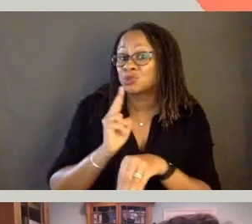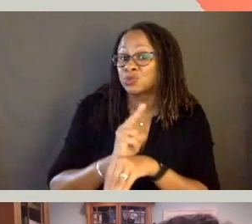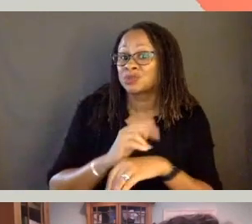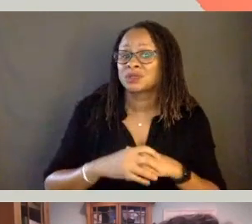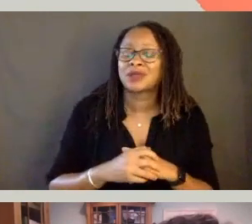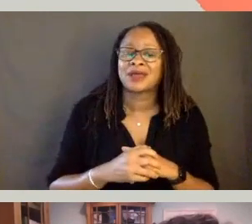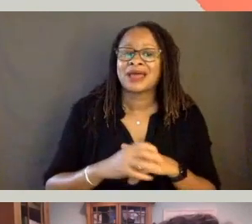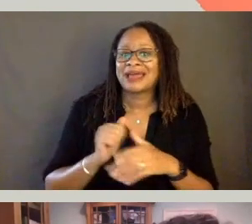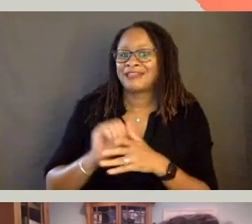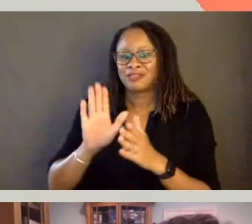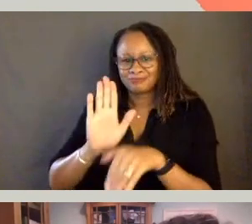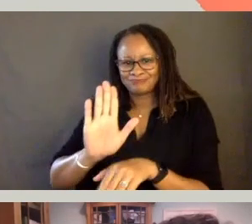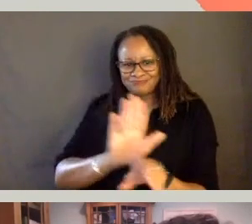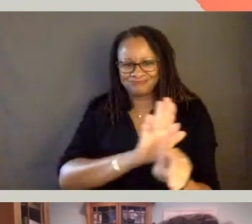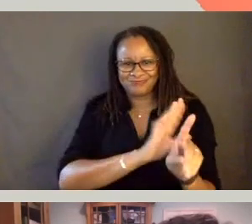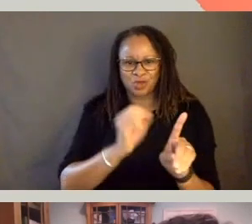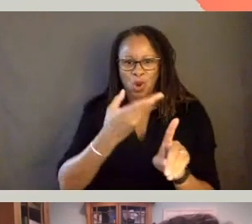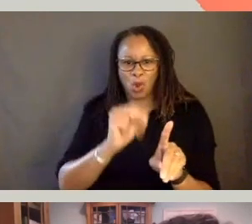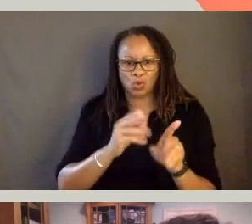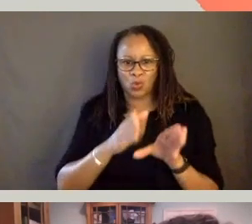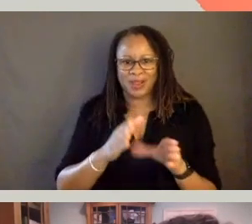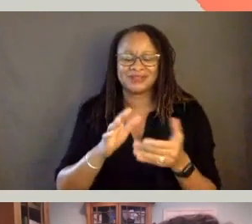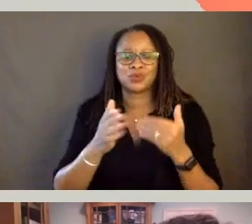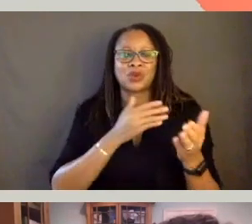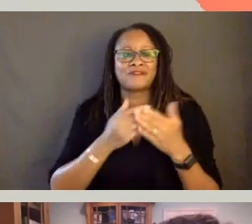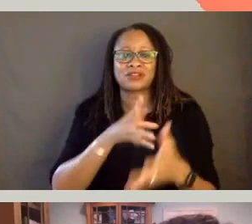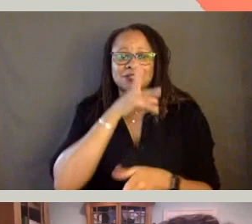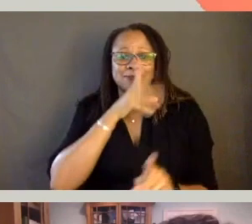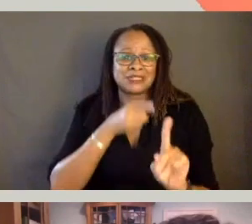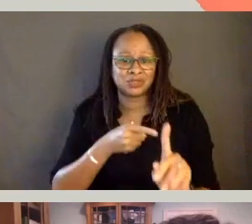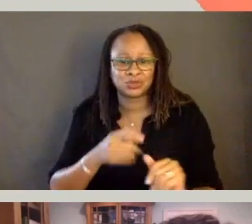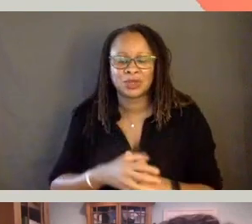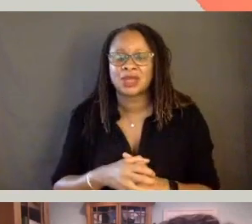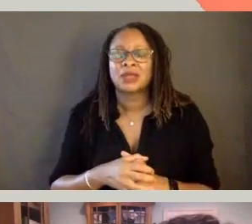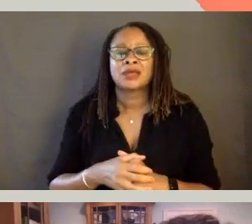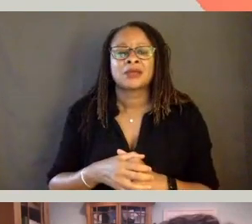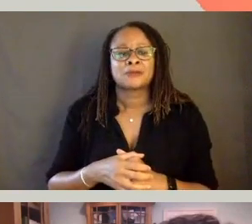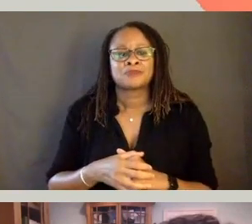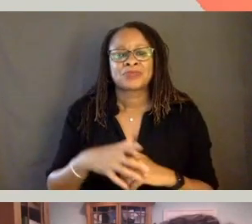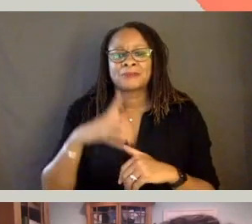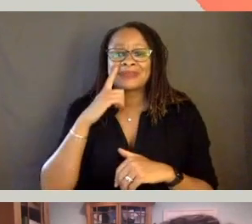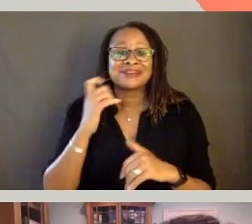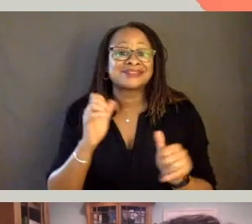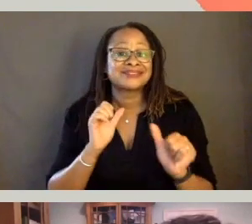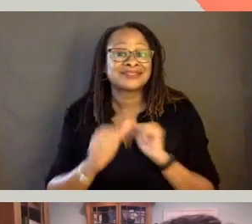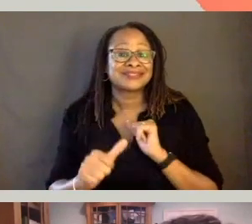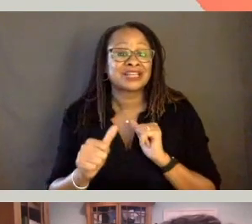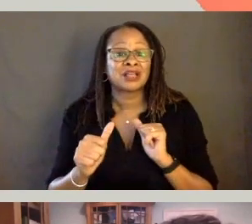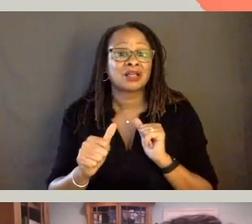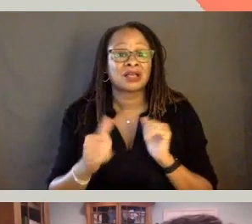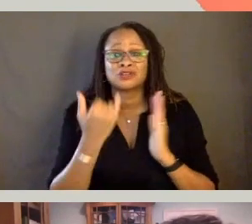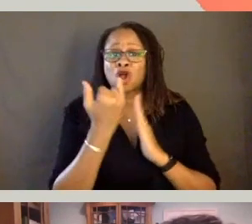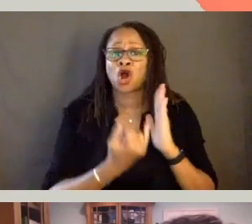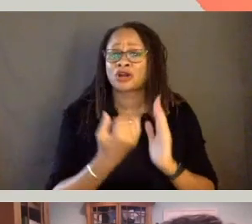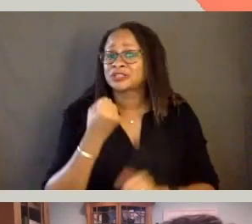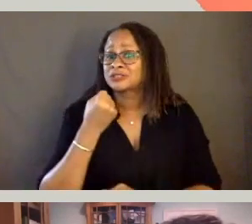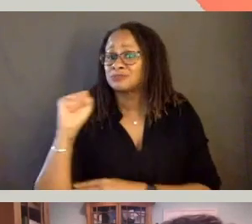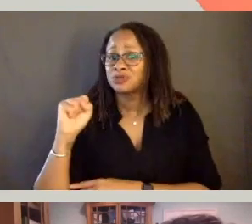in their own ways to whatever they're speaking to, because they're so like, there's an artist movement space in Chicago.